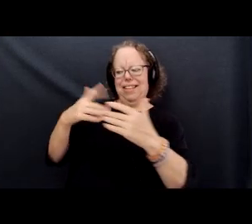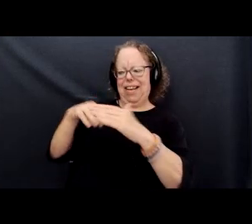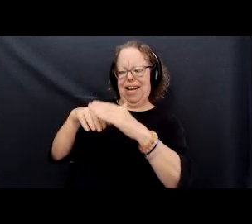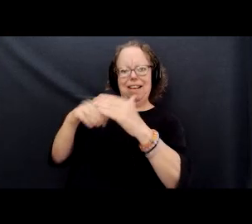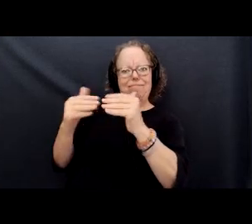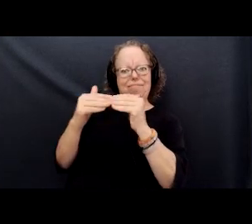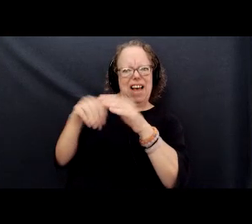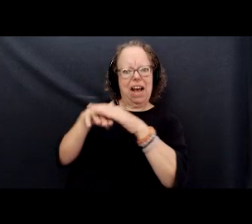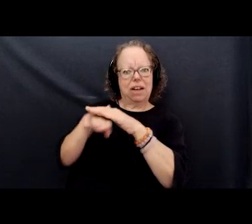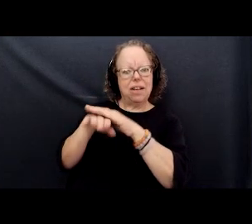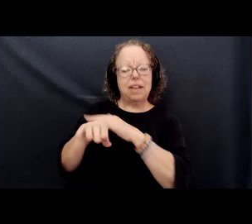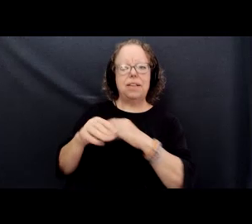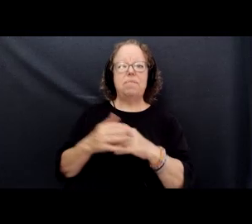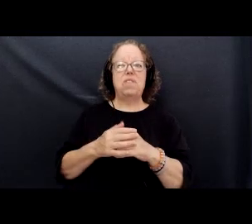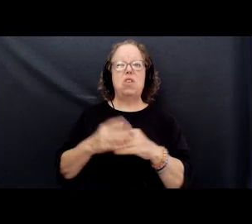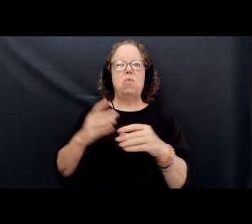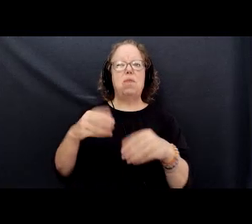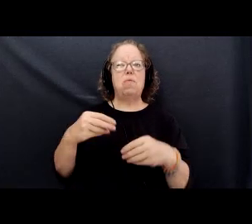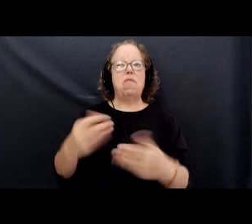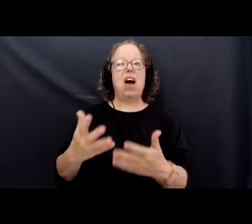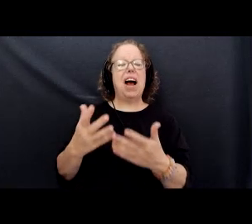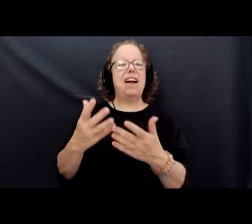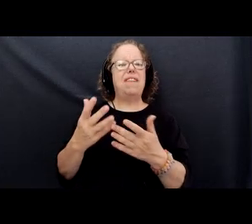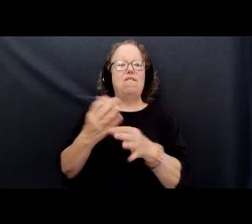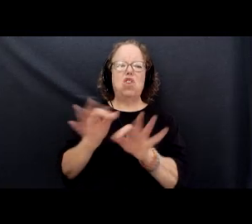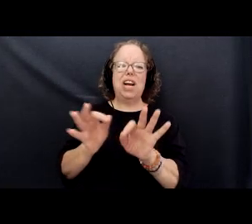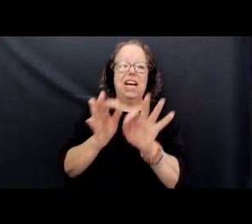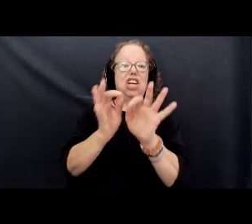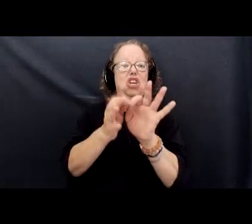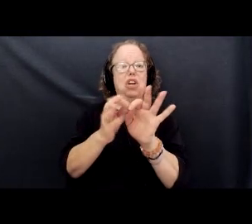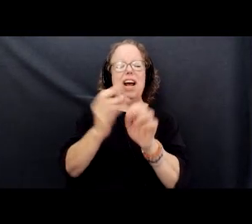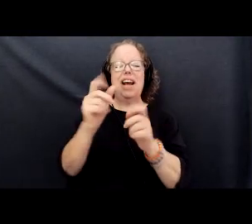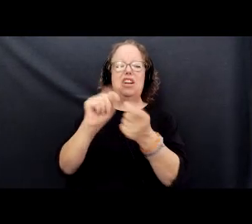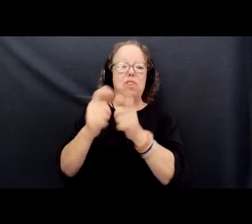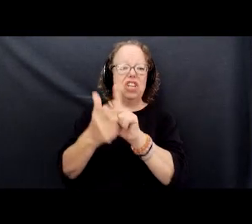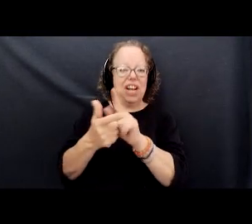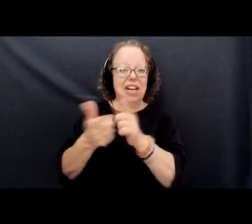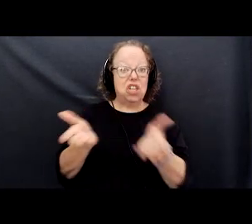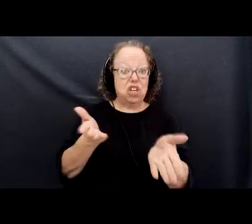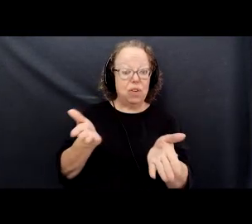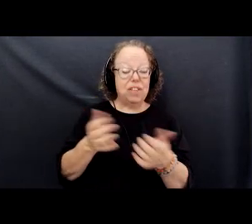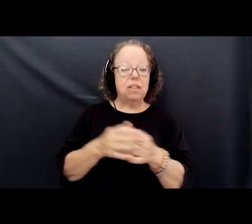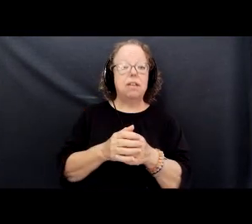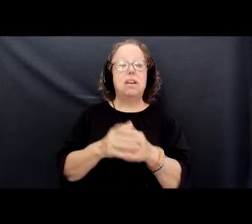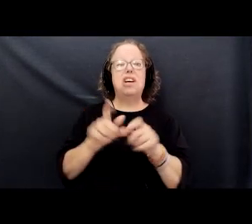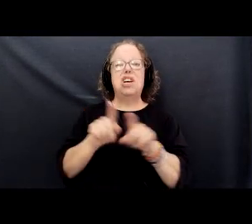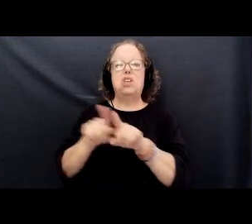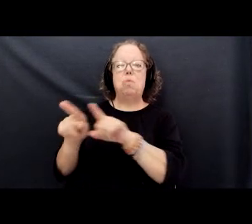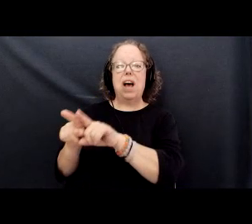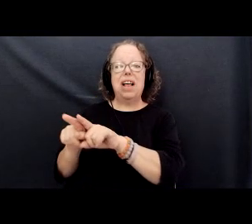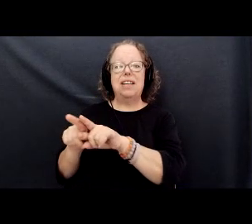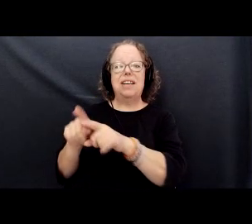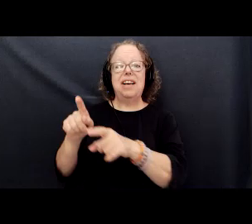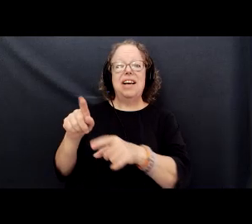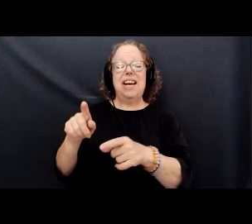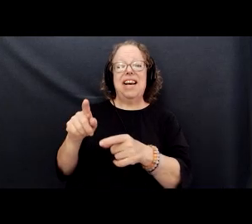We provide free interpretive and translation services as well as assist assisted devices